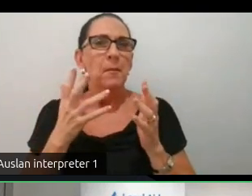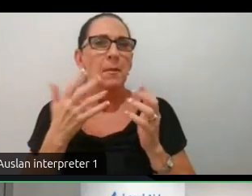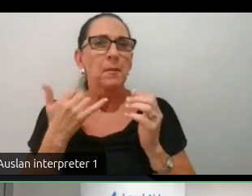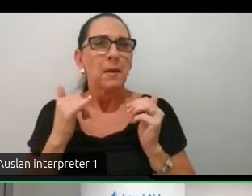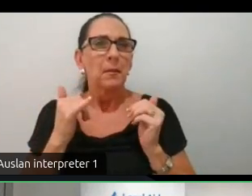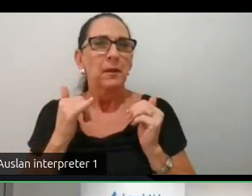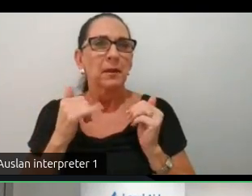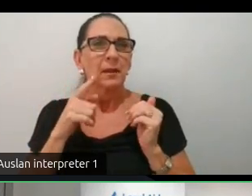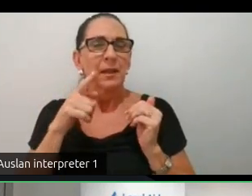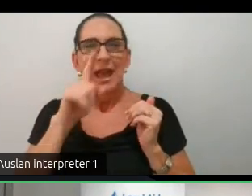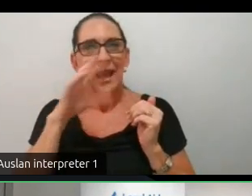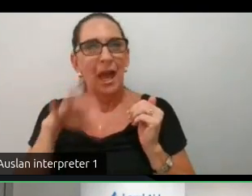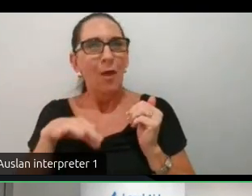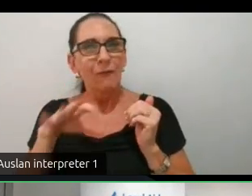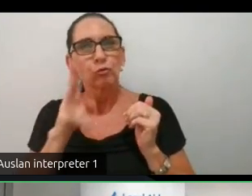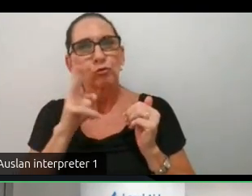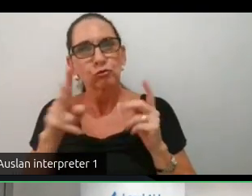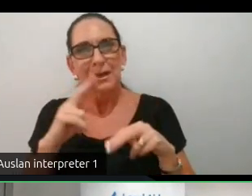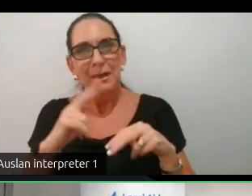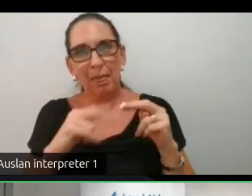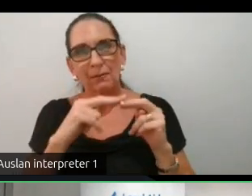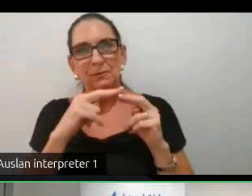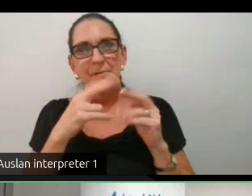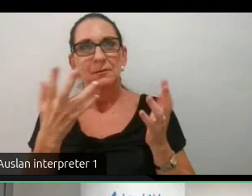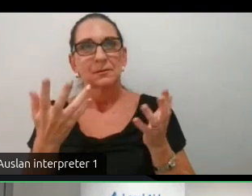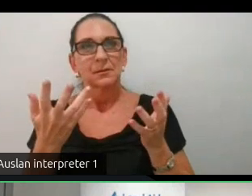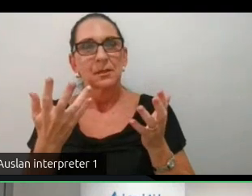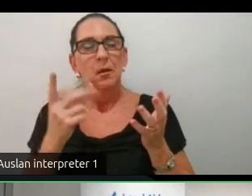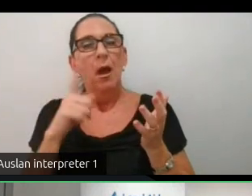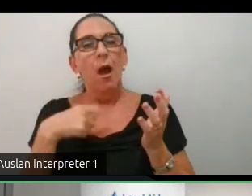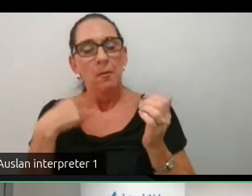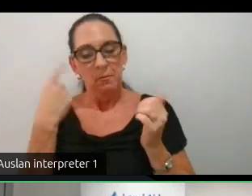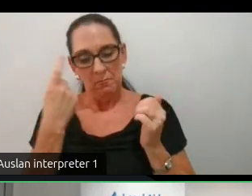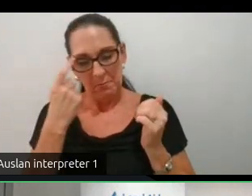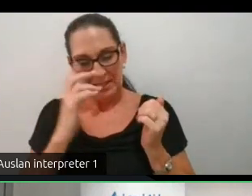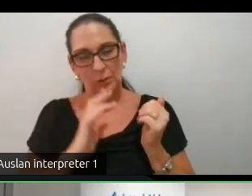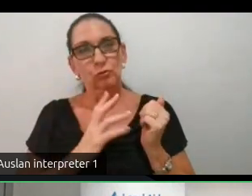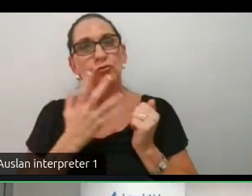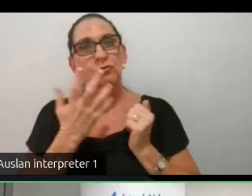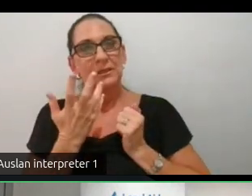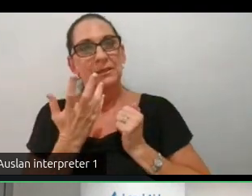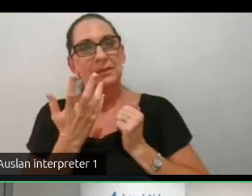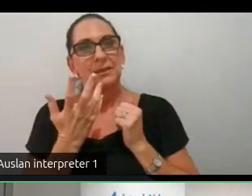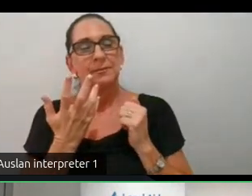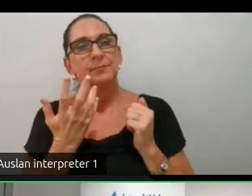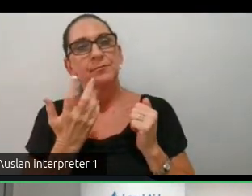massively undersured and can't afford to rebuild. Yep. Anyway, but what I'm interested in or what